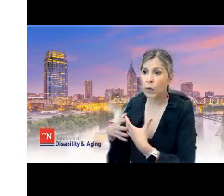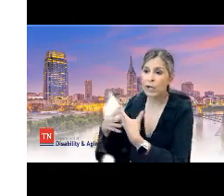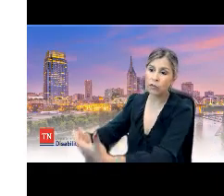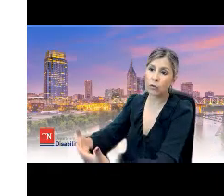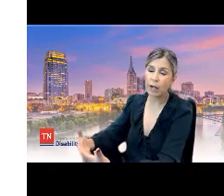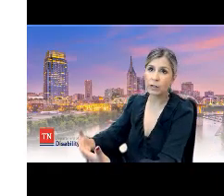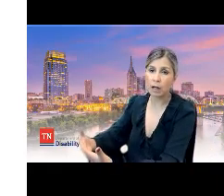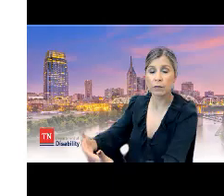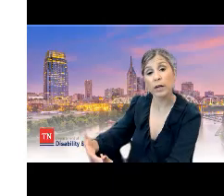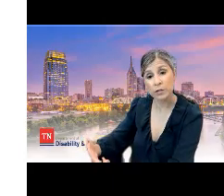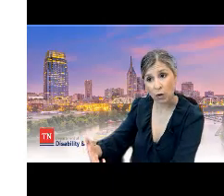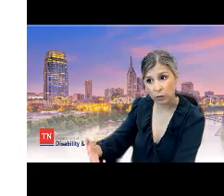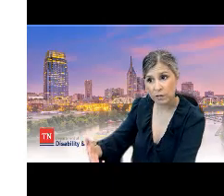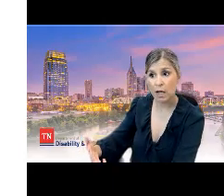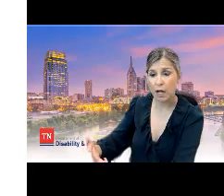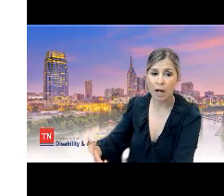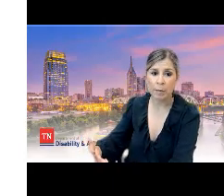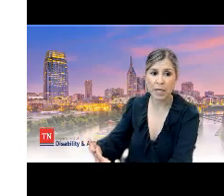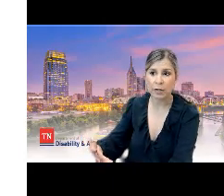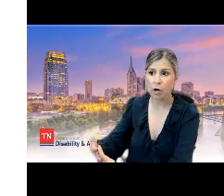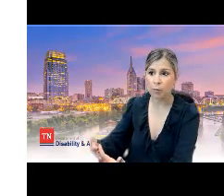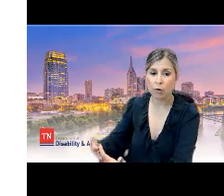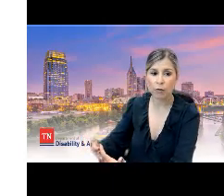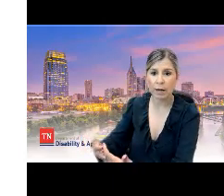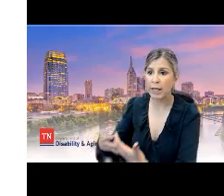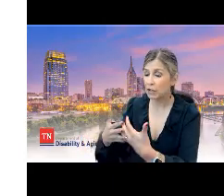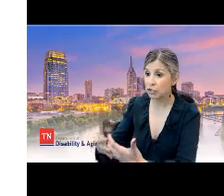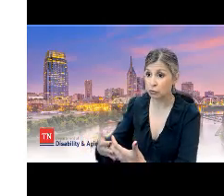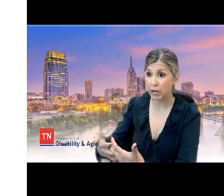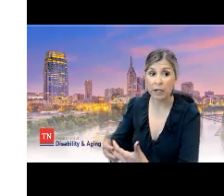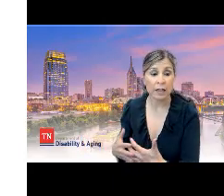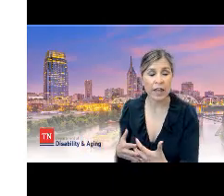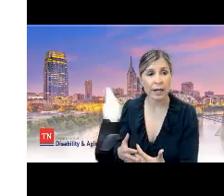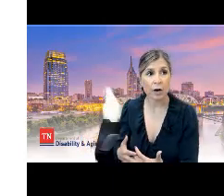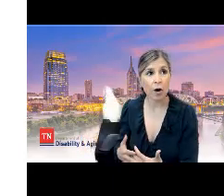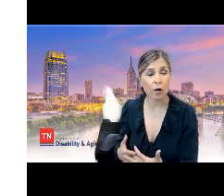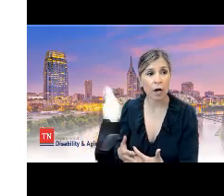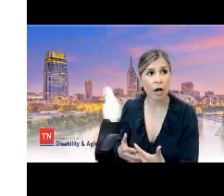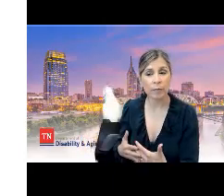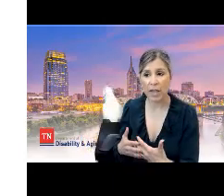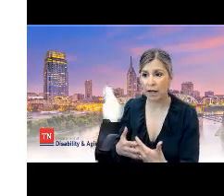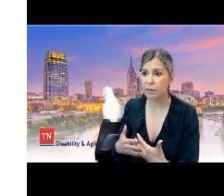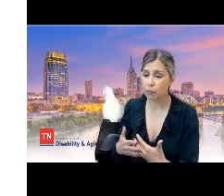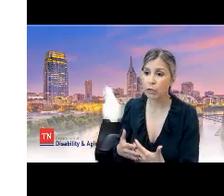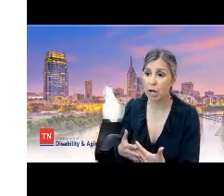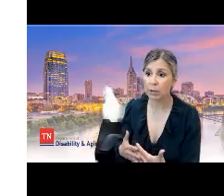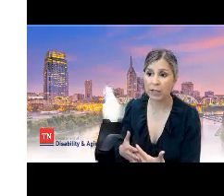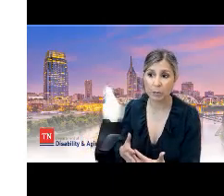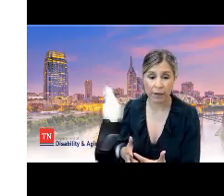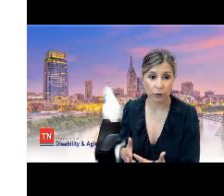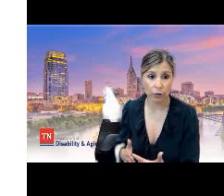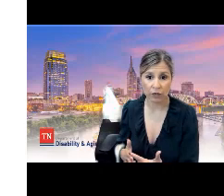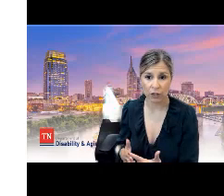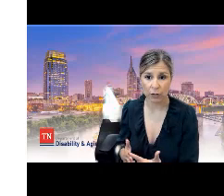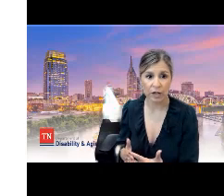We also have a lot of adults in our program and children that are have some real complex behavioral issues.